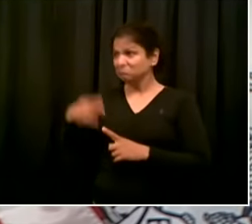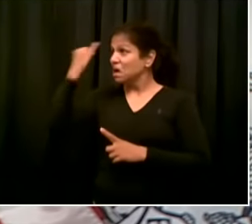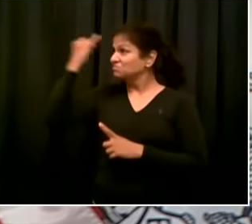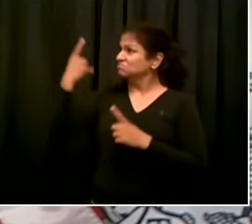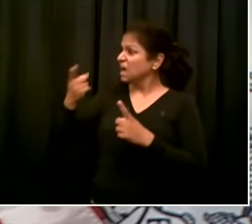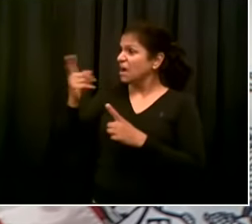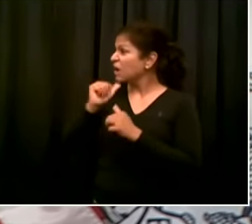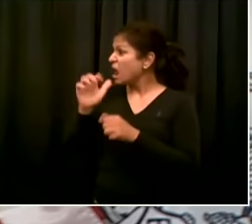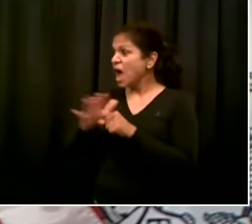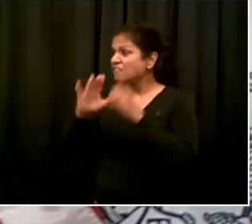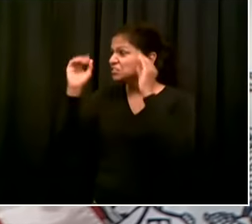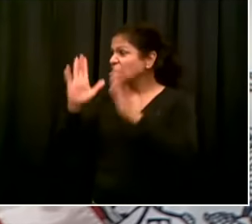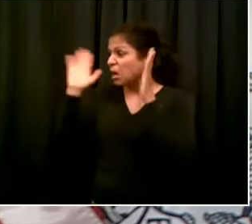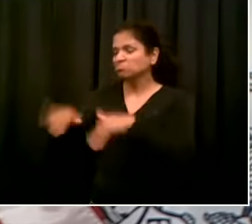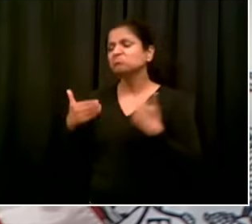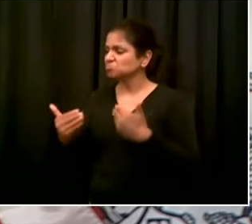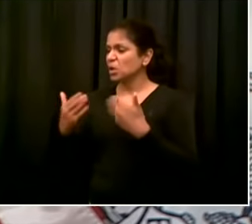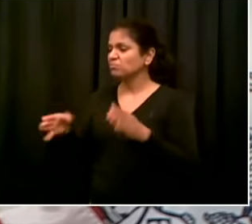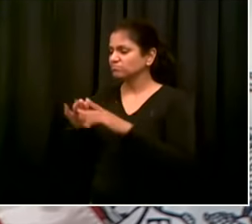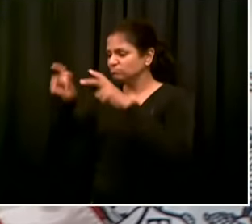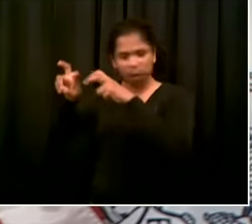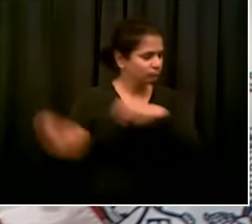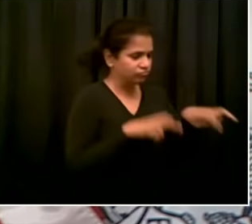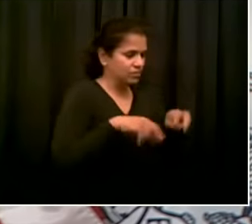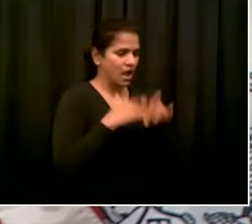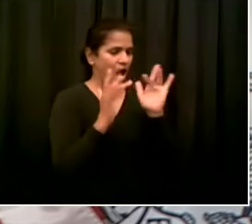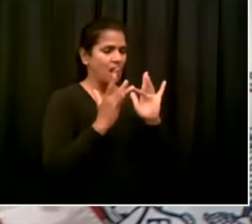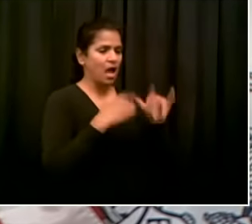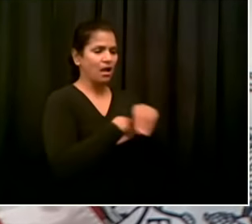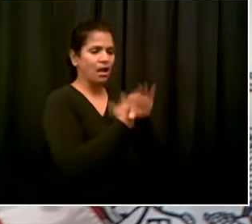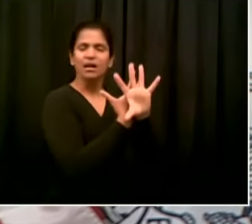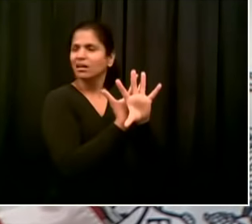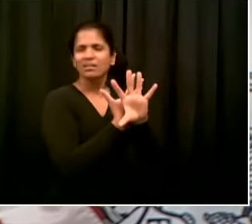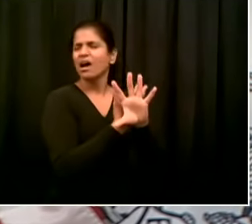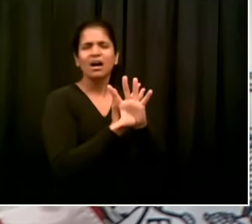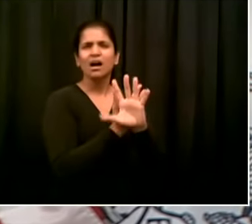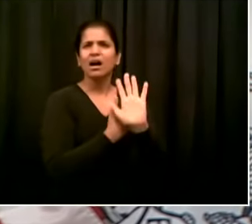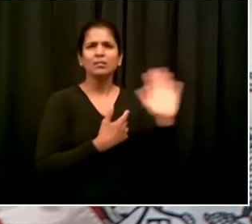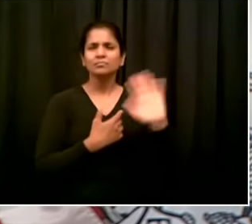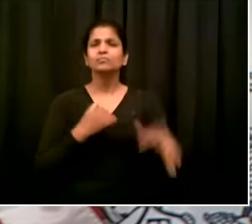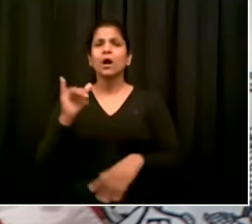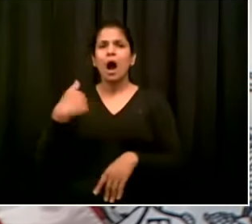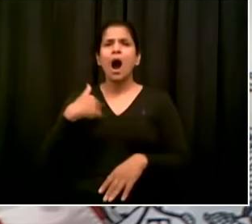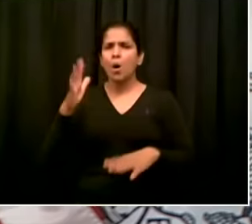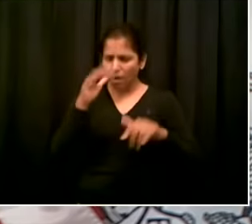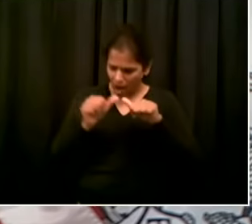SITUATION. NO ONE HAS HAD TO FIGURE OUT, NO PRINCIPALS NO